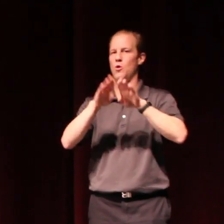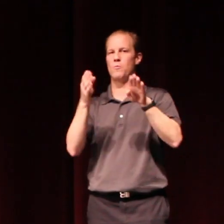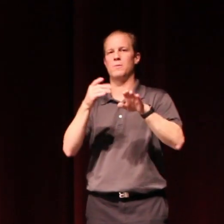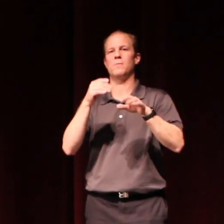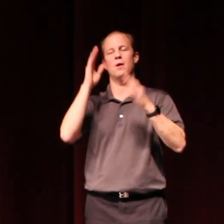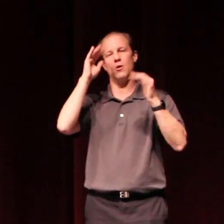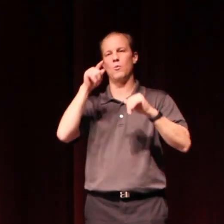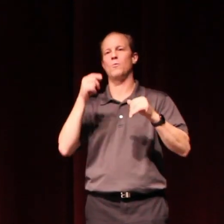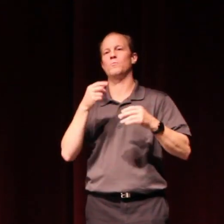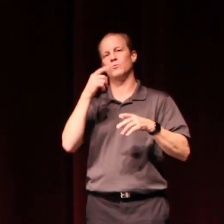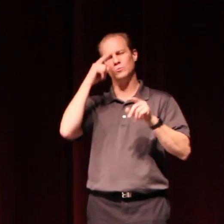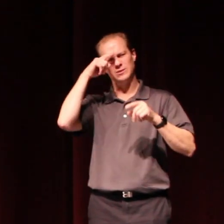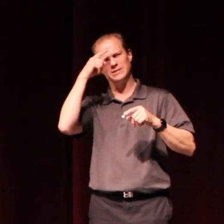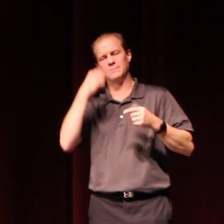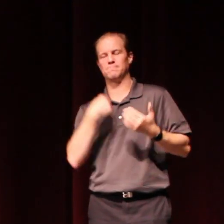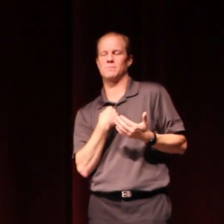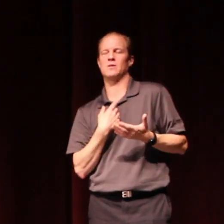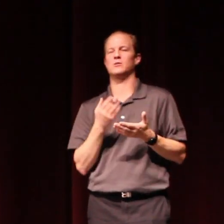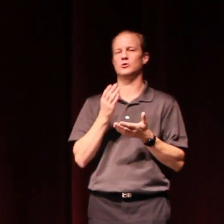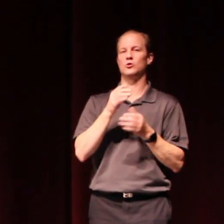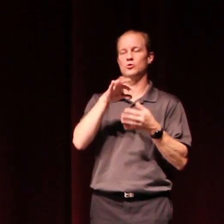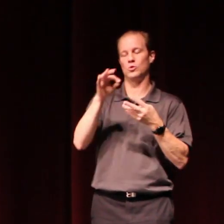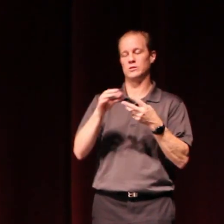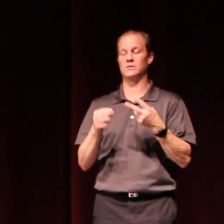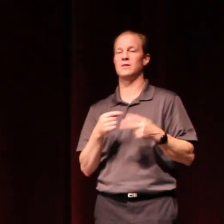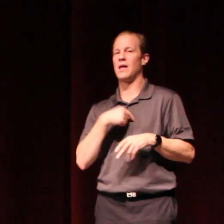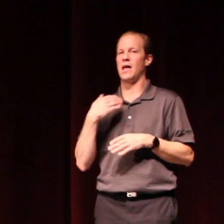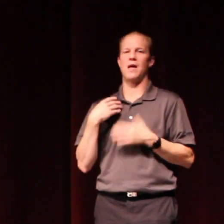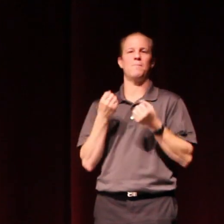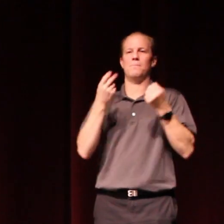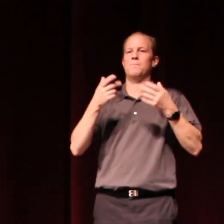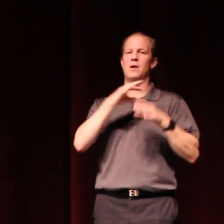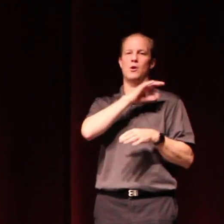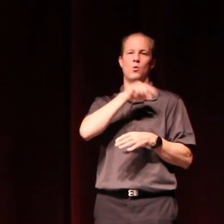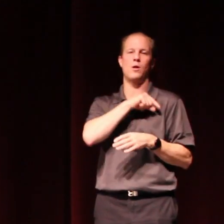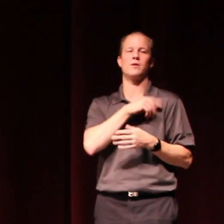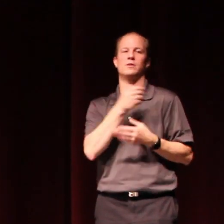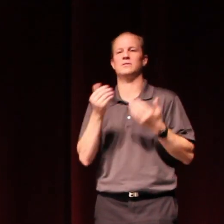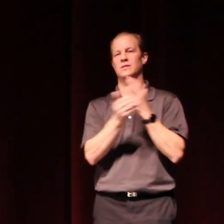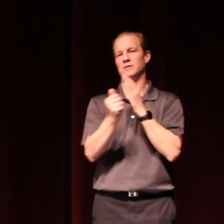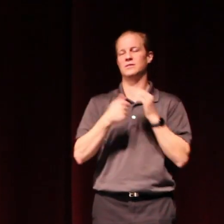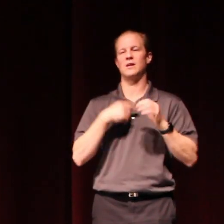choices. Like I've said, I have many qualities and skills that I can offer the policy board. There